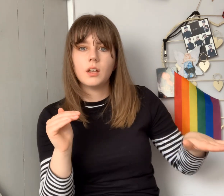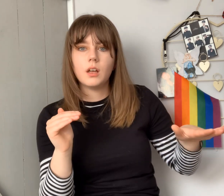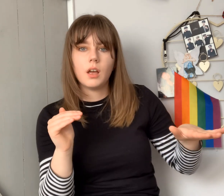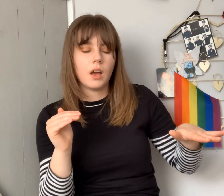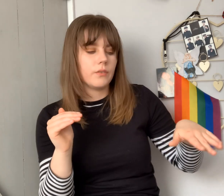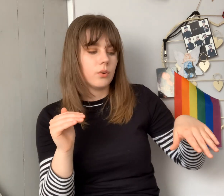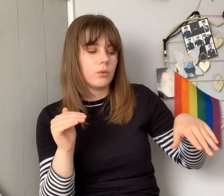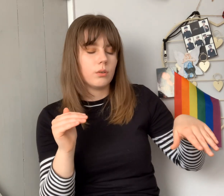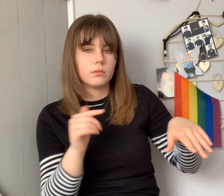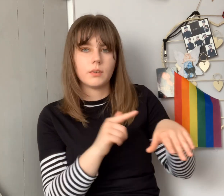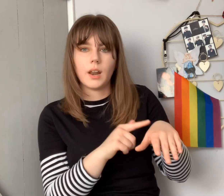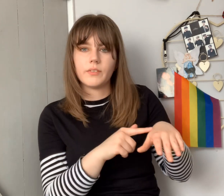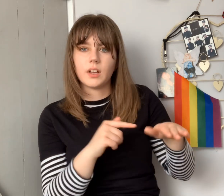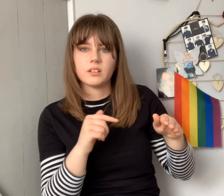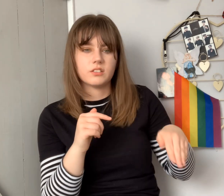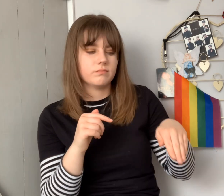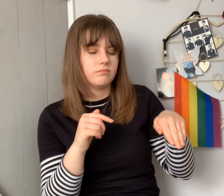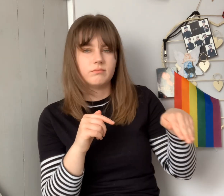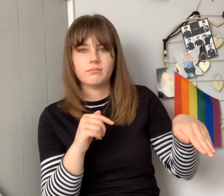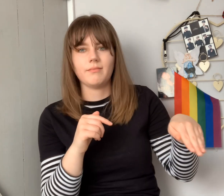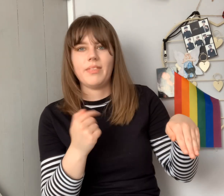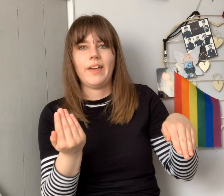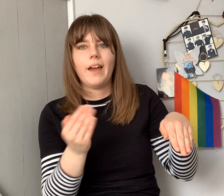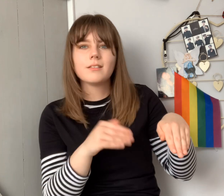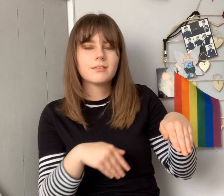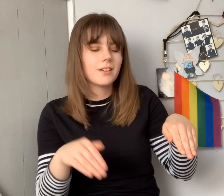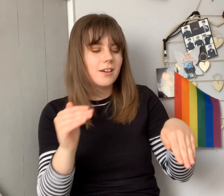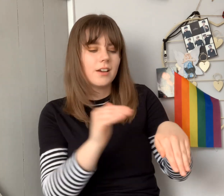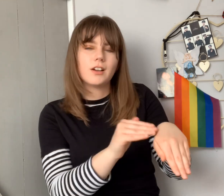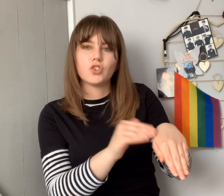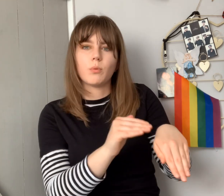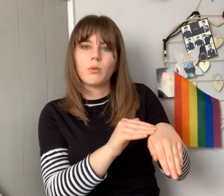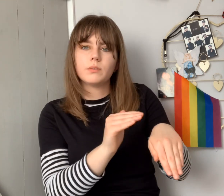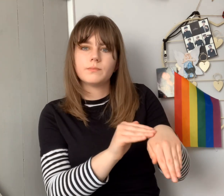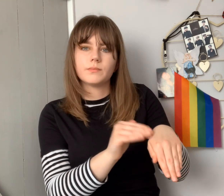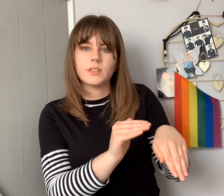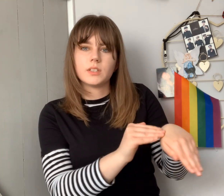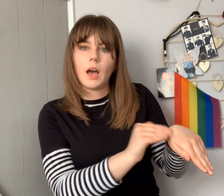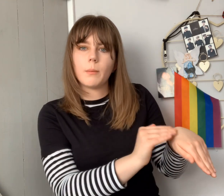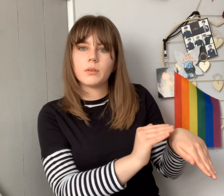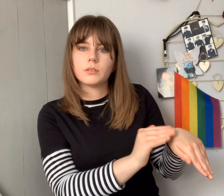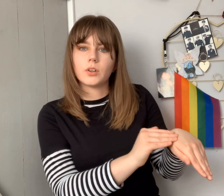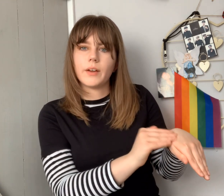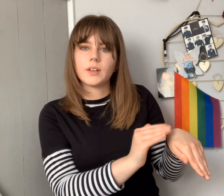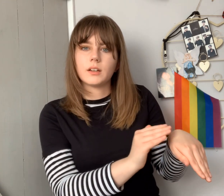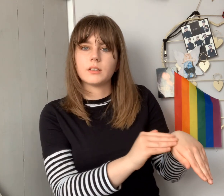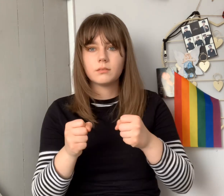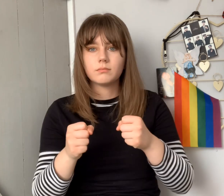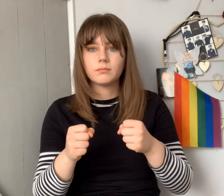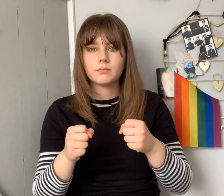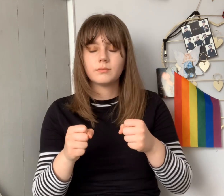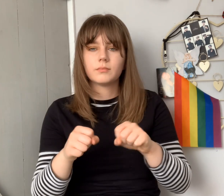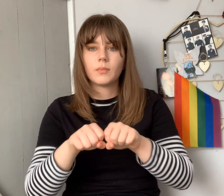so your right and then have your left hand... there Trouble, so you tap your left hand